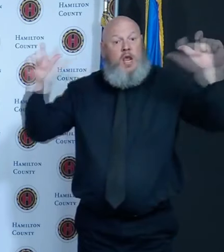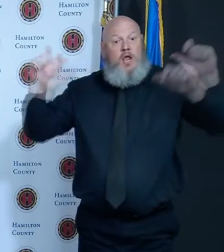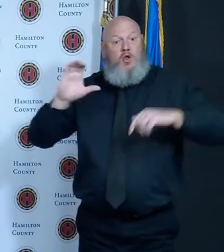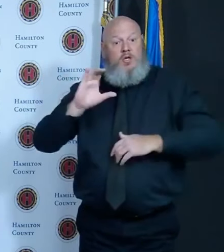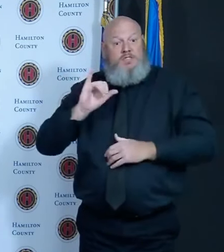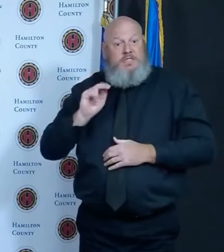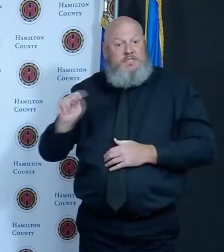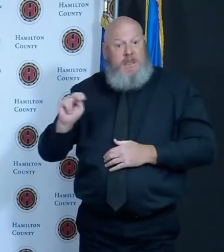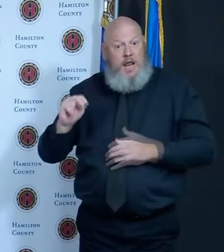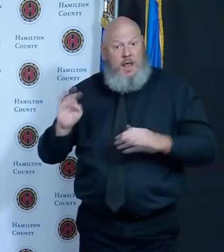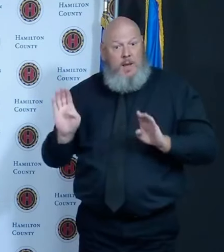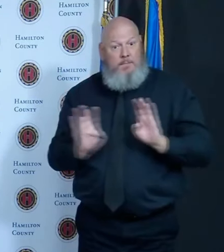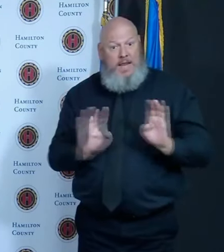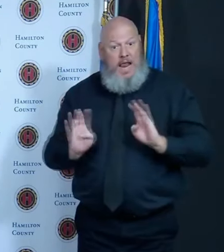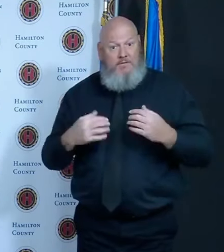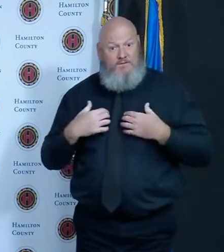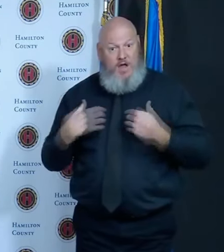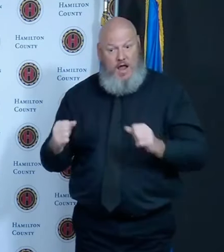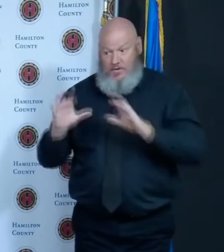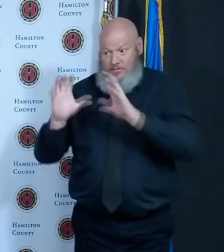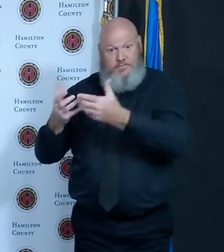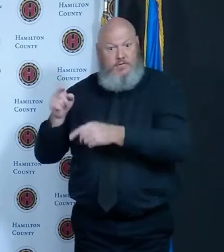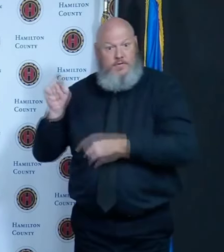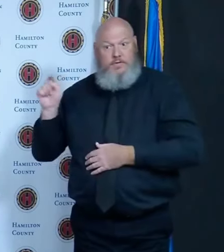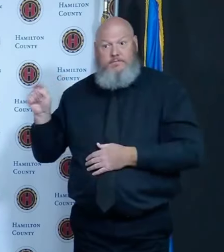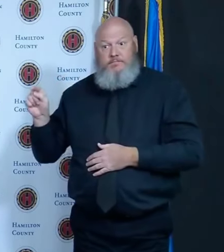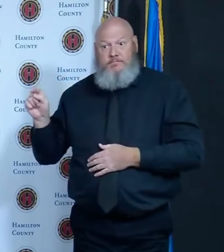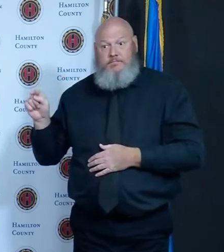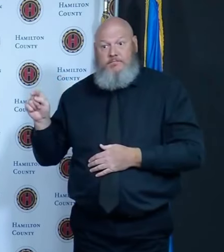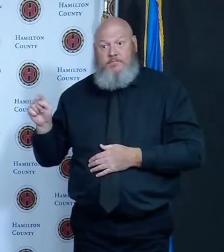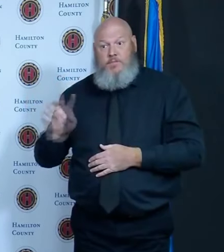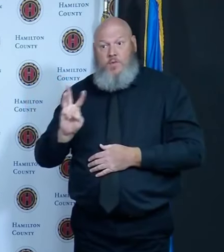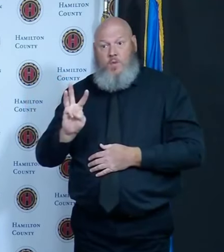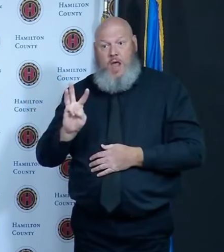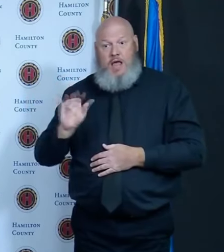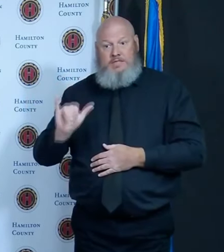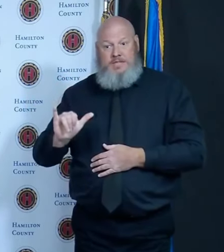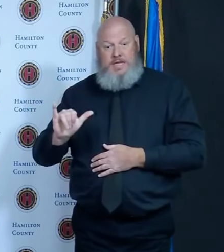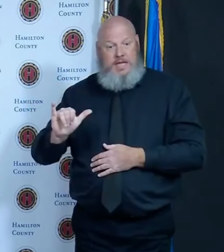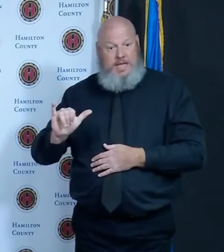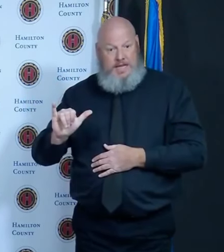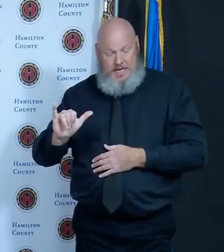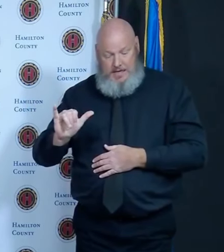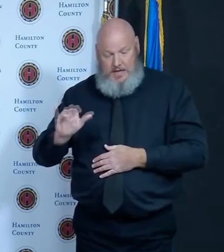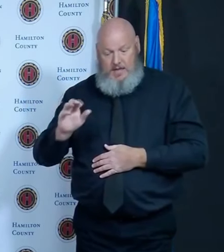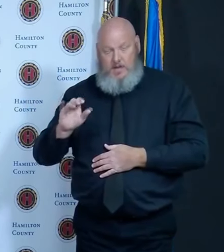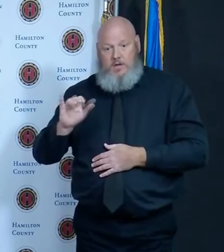managed by EMA the YWCA Wesley Care Services those are the Meals on